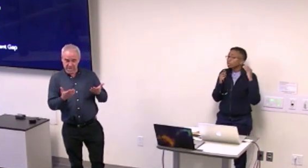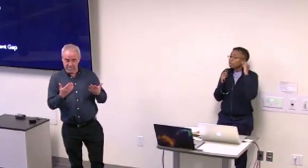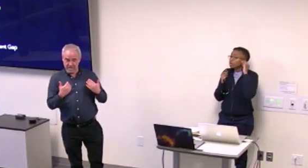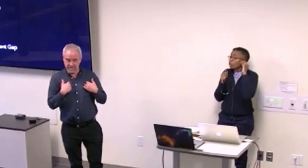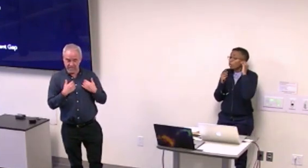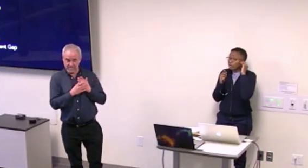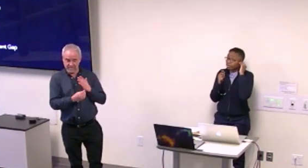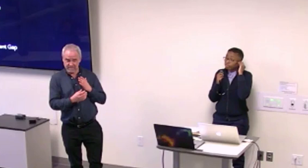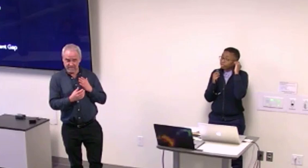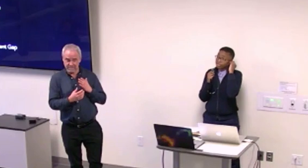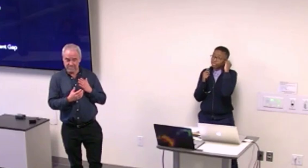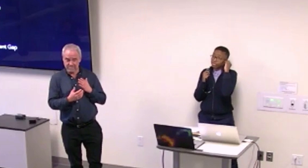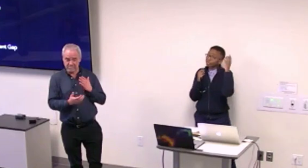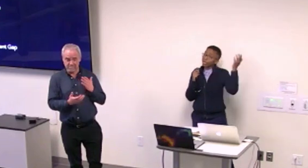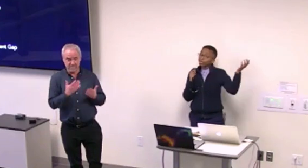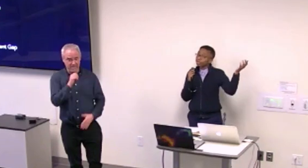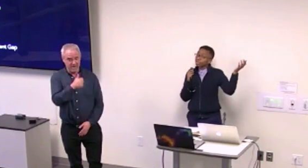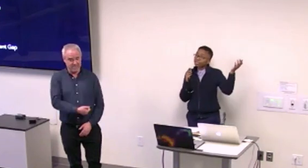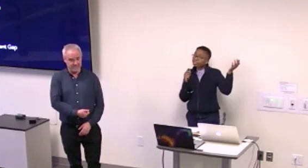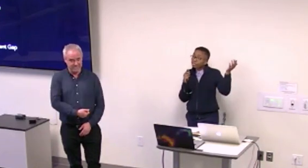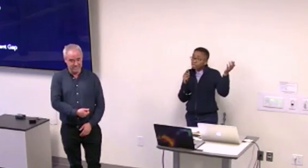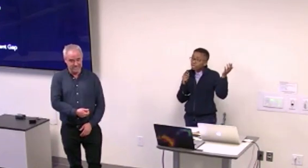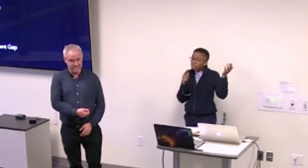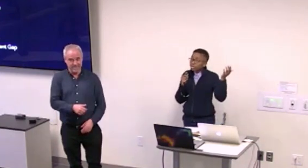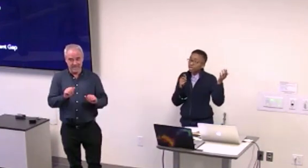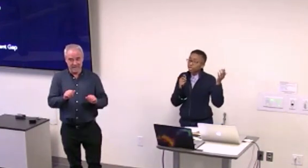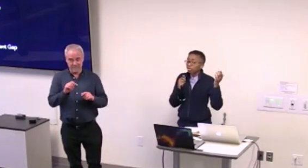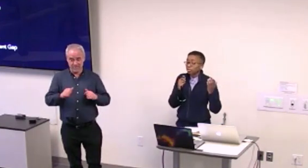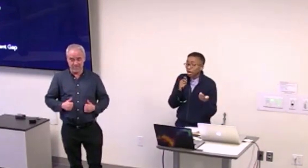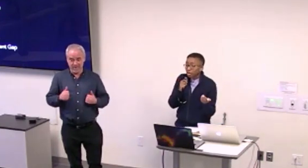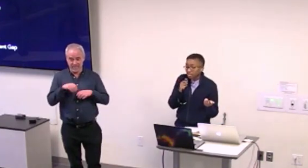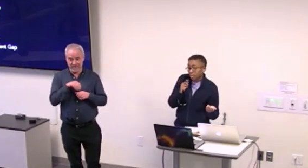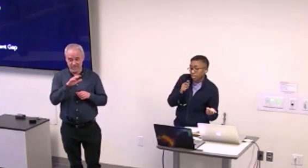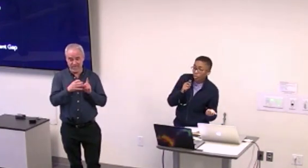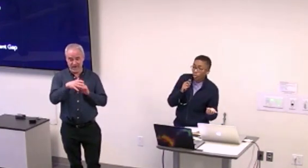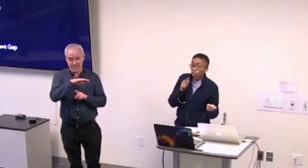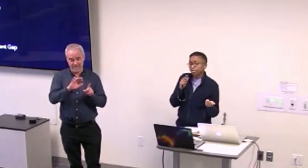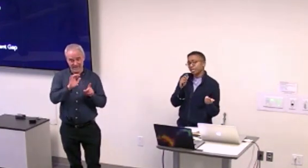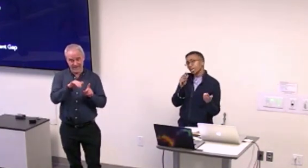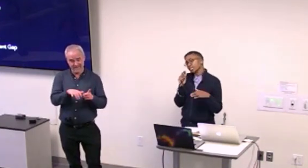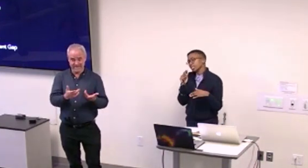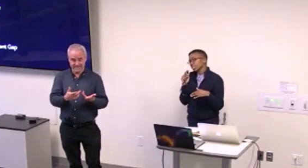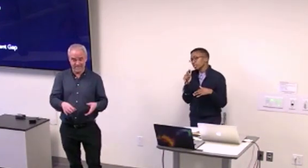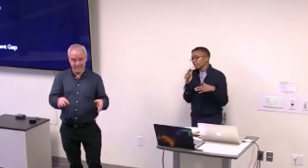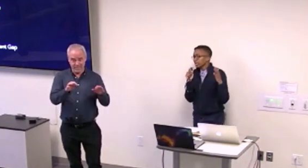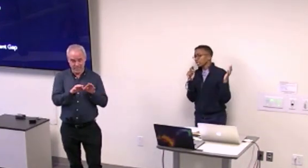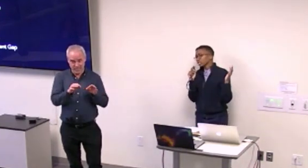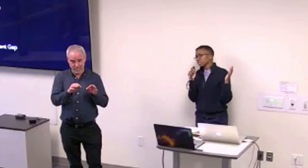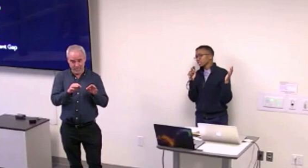OR let's think about you know the bar exam or the SAT or LSAT.